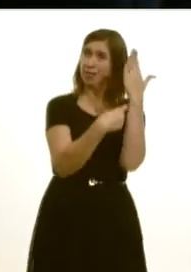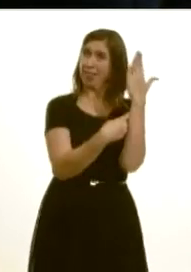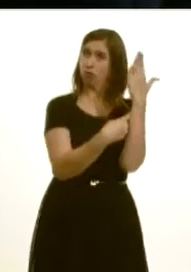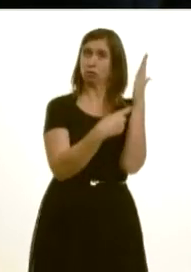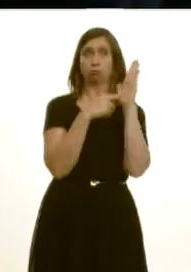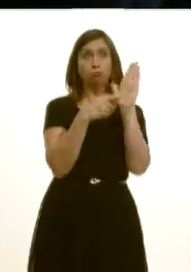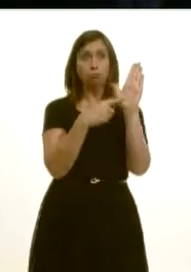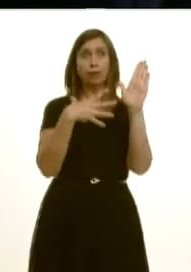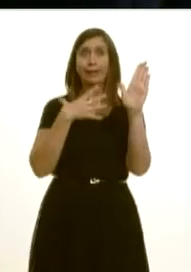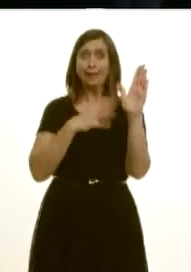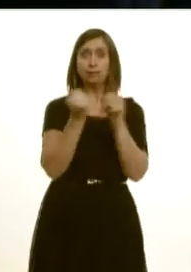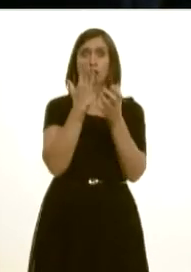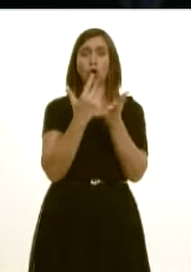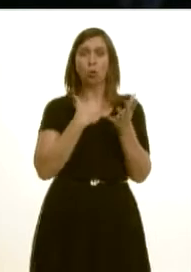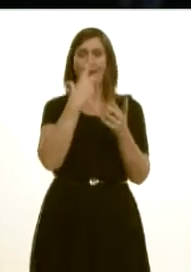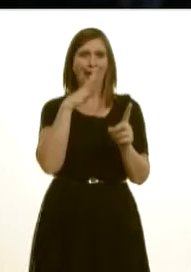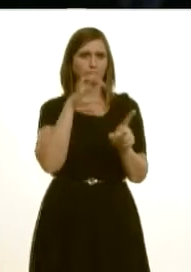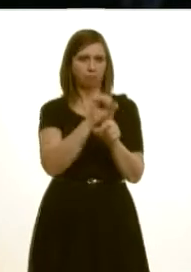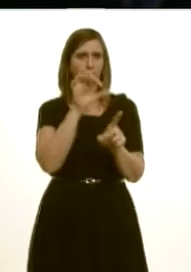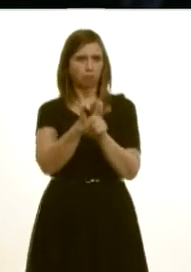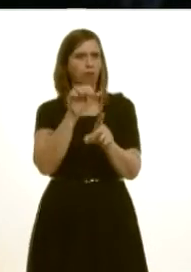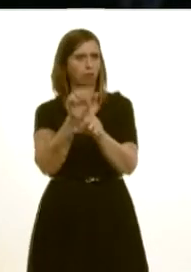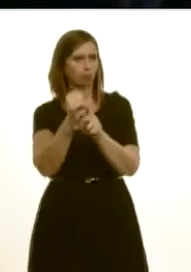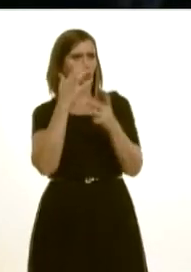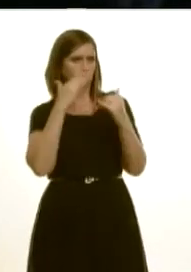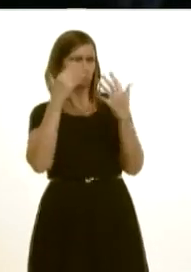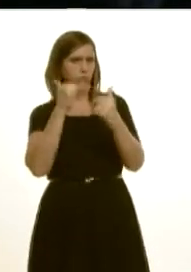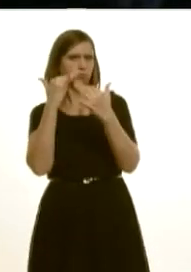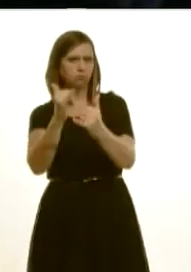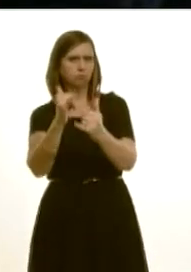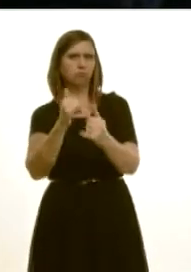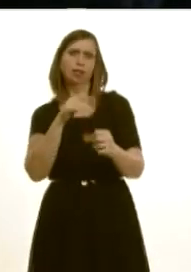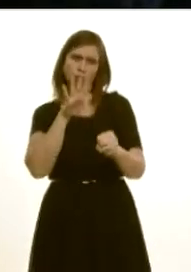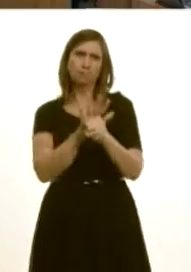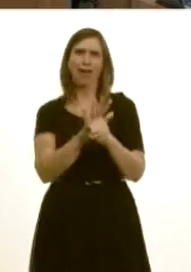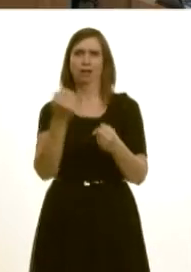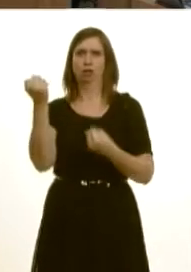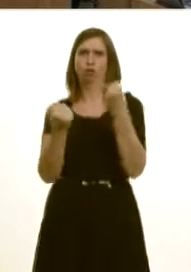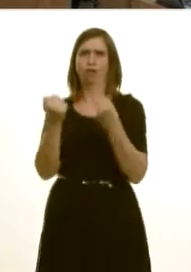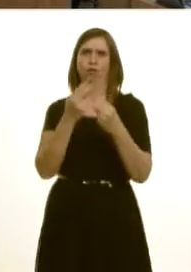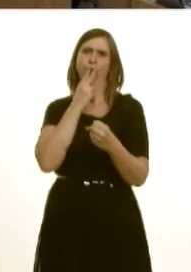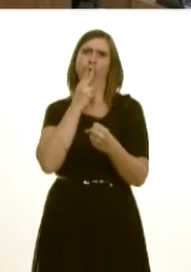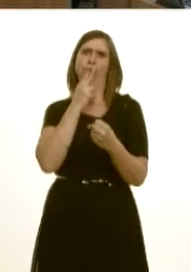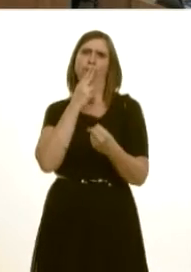and that we actually do, once and for all, prevent people from smoking while children are present in cars? Carwyn Jones: Well, the £50 fine that is